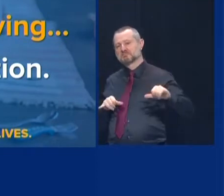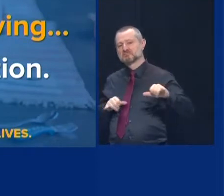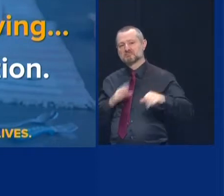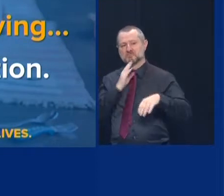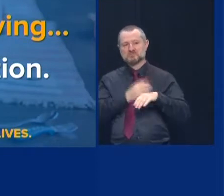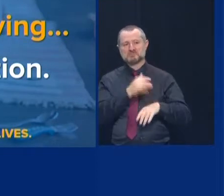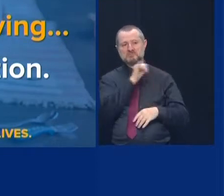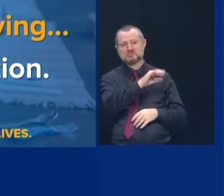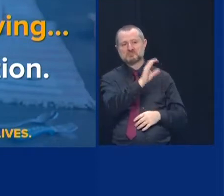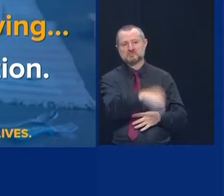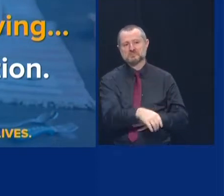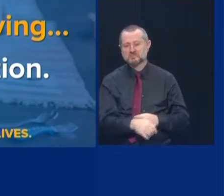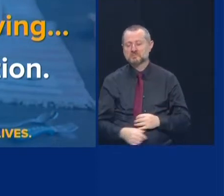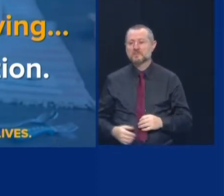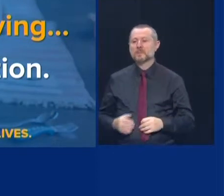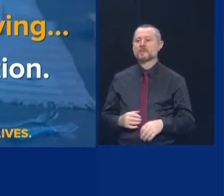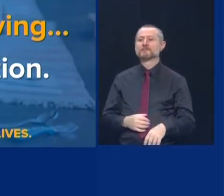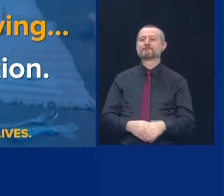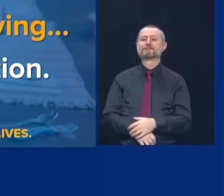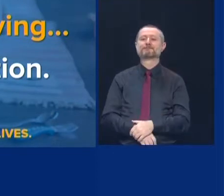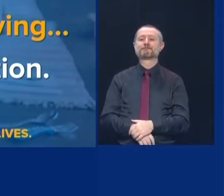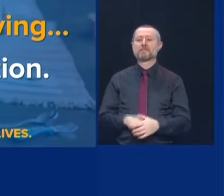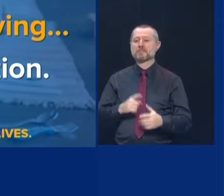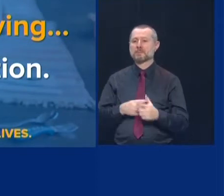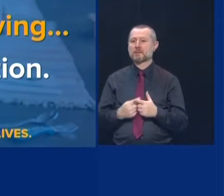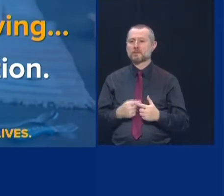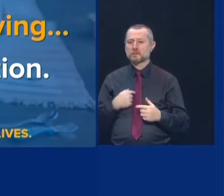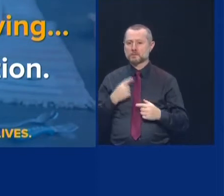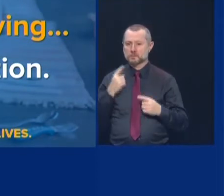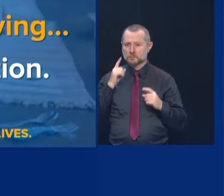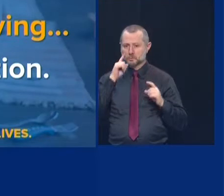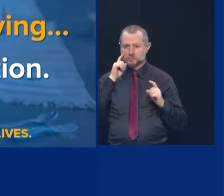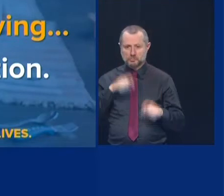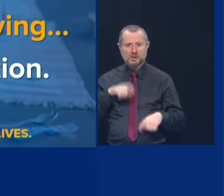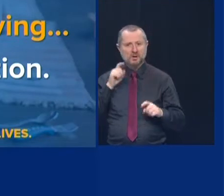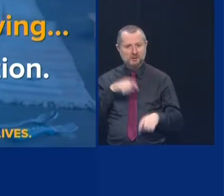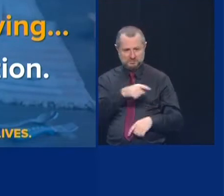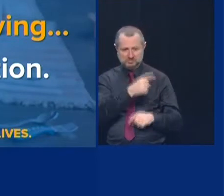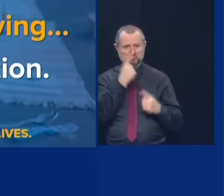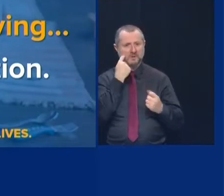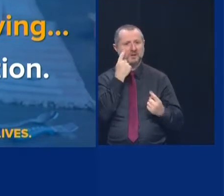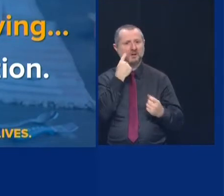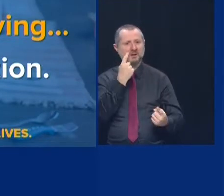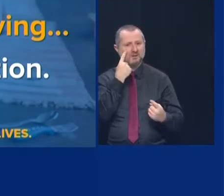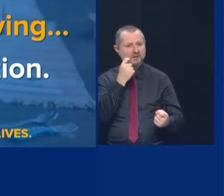TEN HOURS AND THEN ANYWHERE CAN INFECT SOMEONE ELSE. WE GO THROUGH ALL THE LOGIC, WE DECIDE SHE'S NOT GOING TO COME